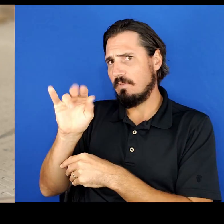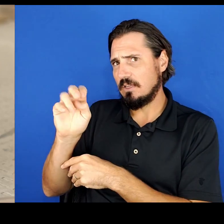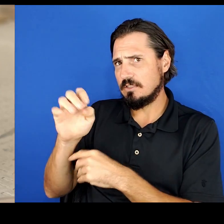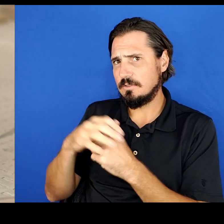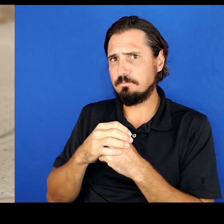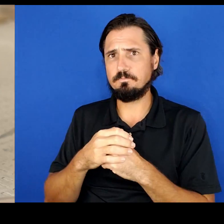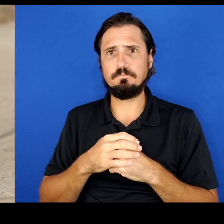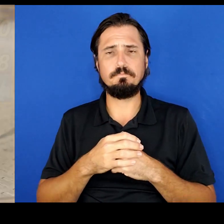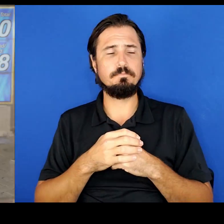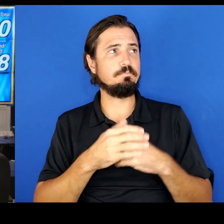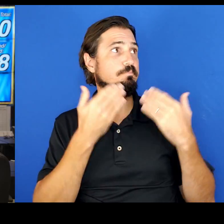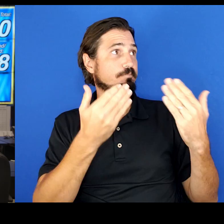Thank you, Mayor